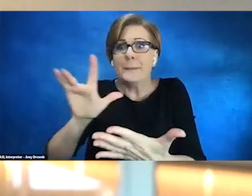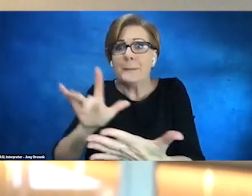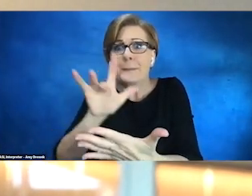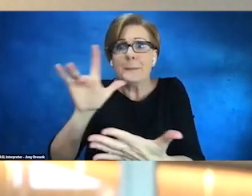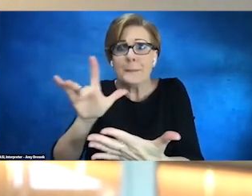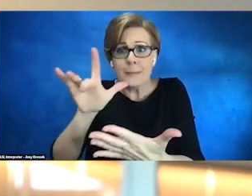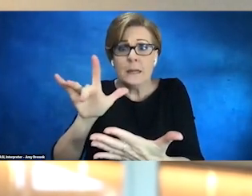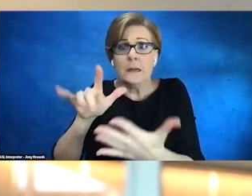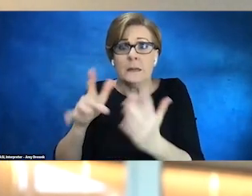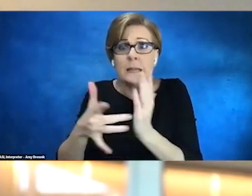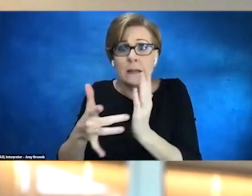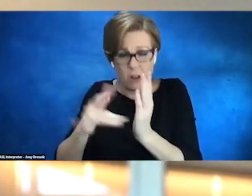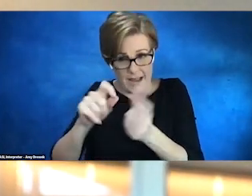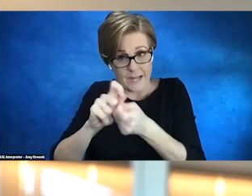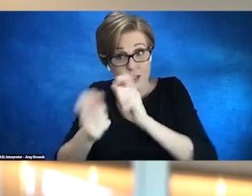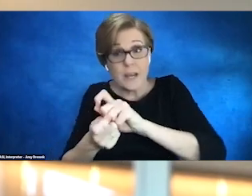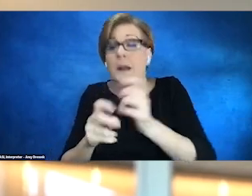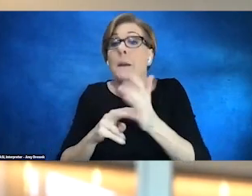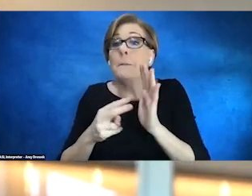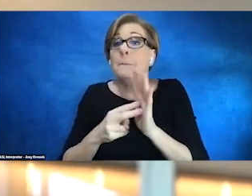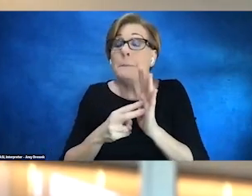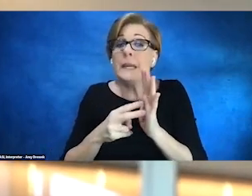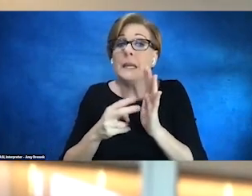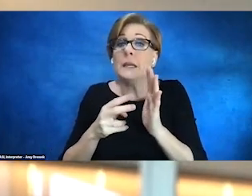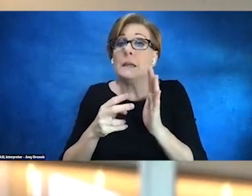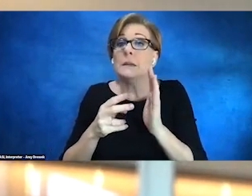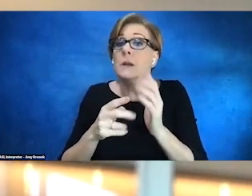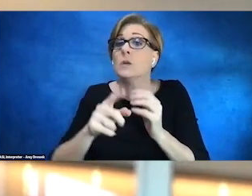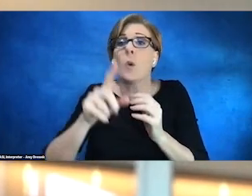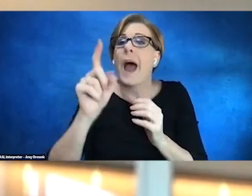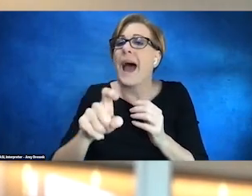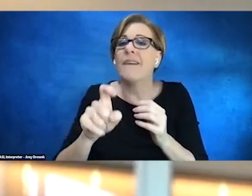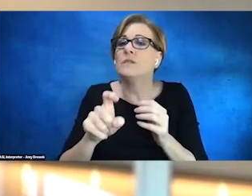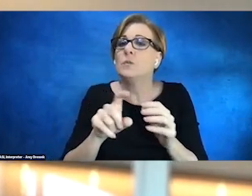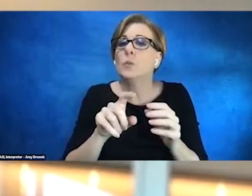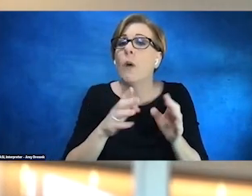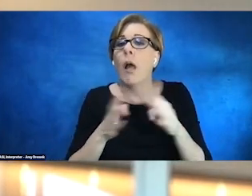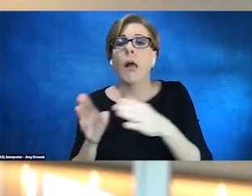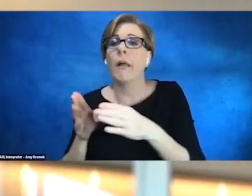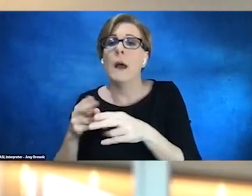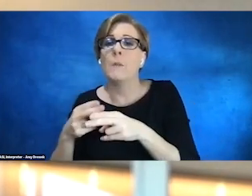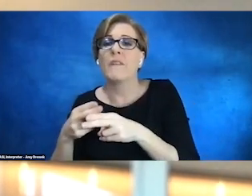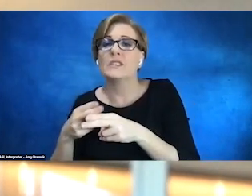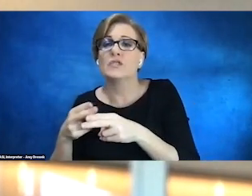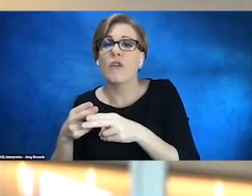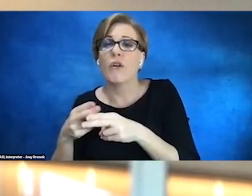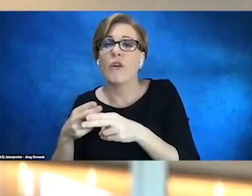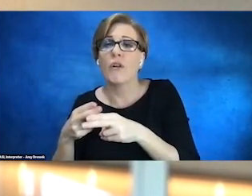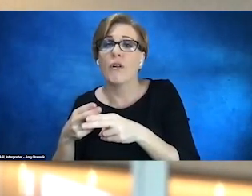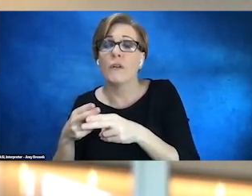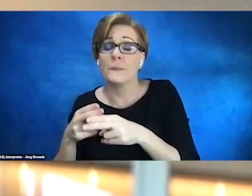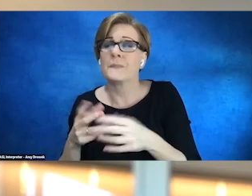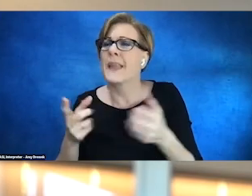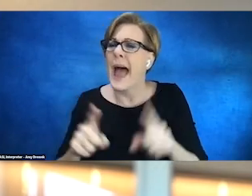in our sitebook technology and that would prevent them from voting provisional ballots so in 2012